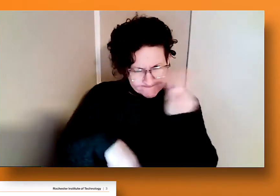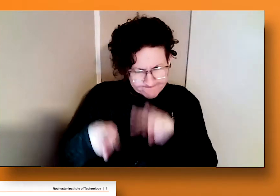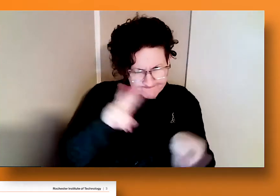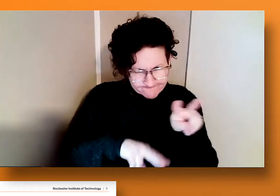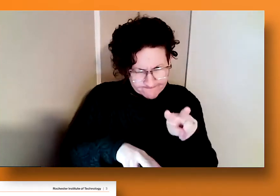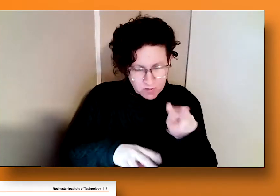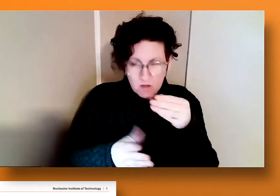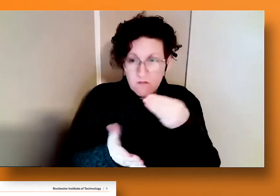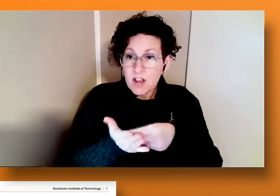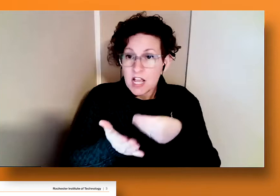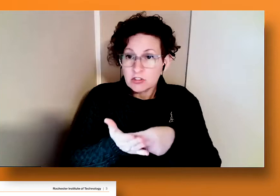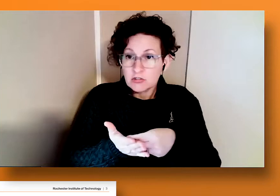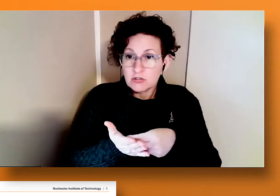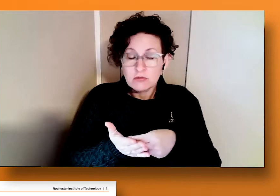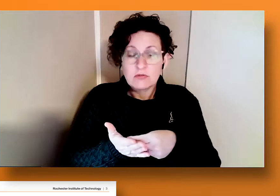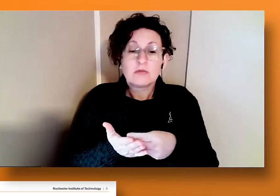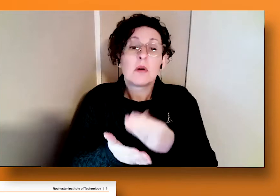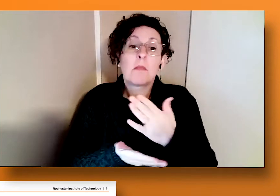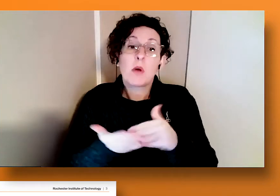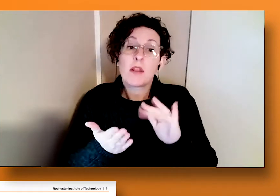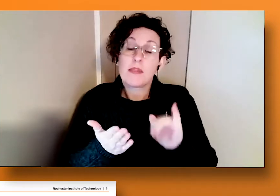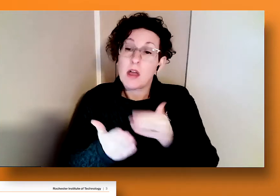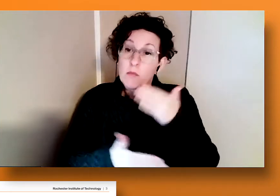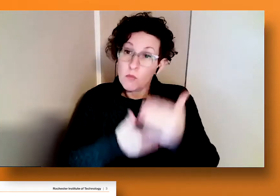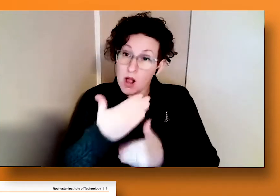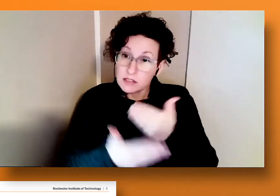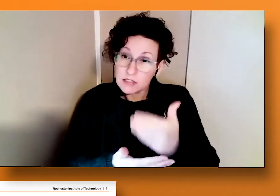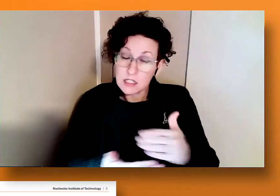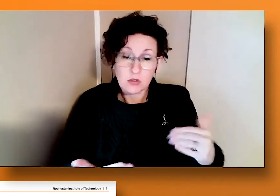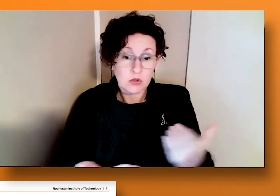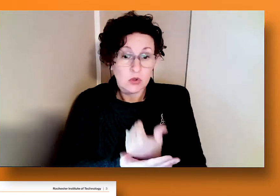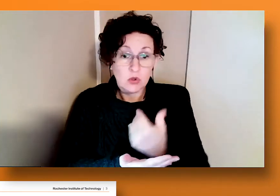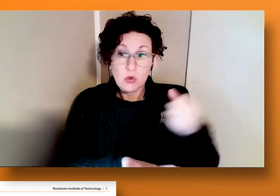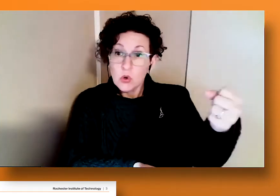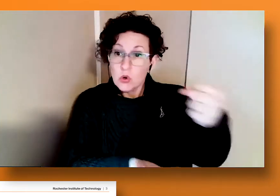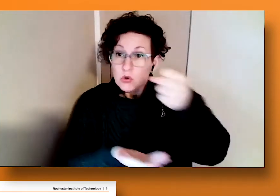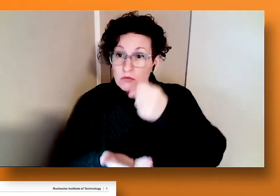And part of that process is when we get a new grant,